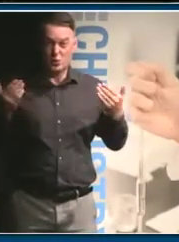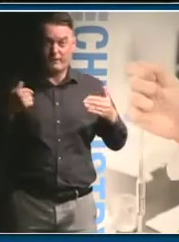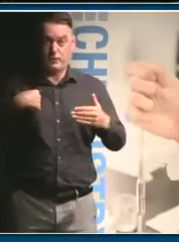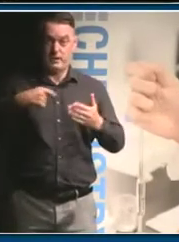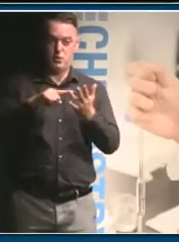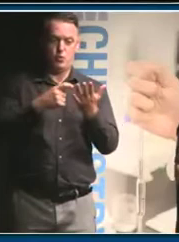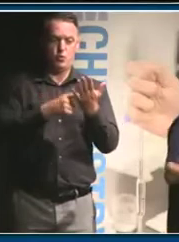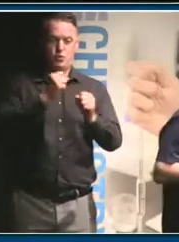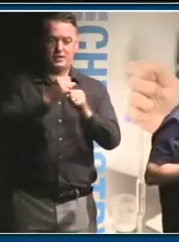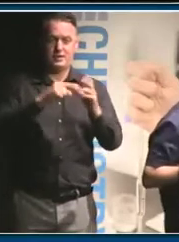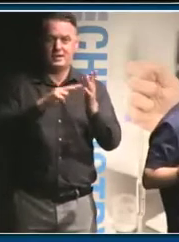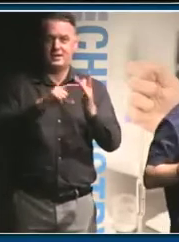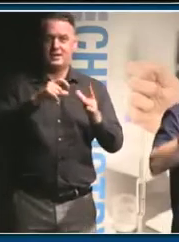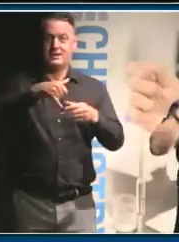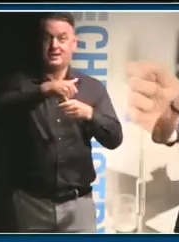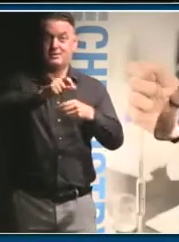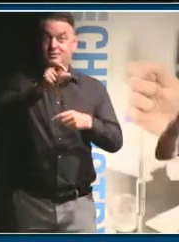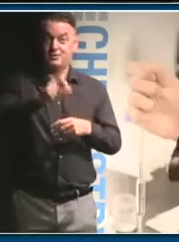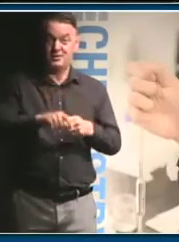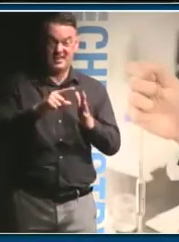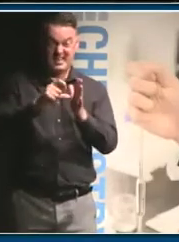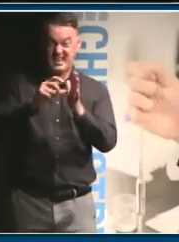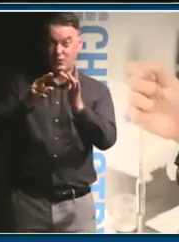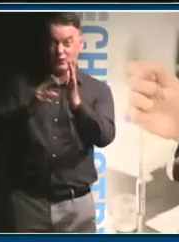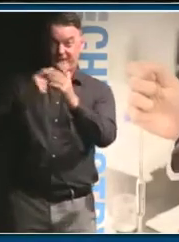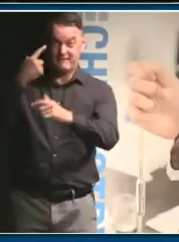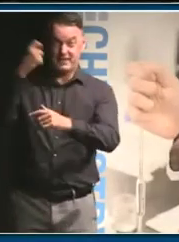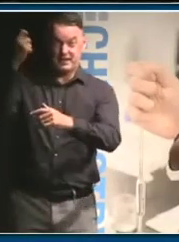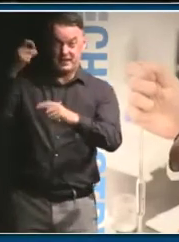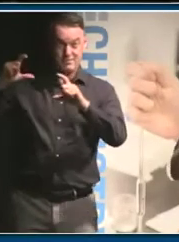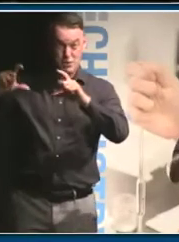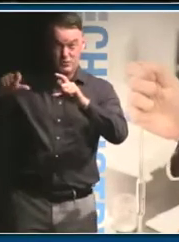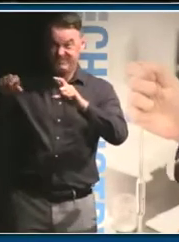the United States. Edwin Land the founder of Polaroid is one of the most famous U.S.